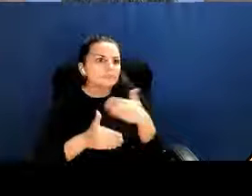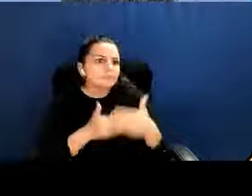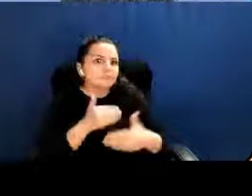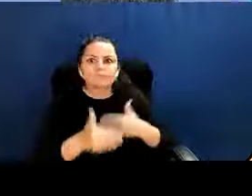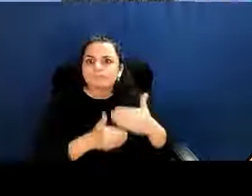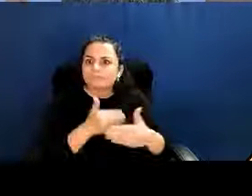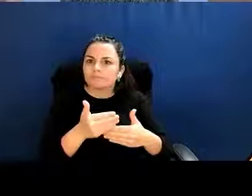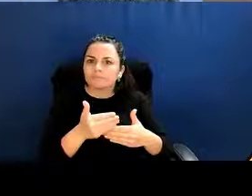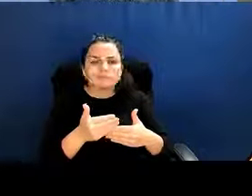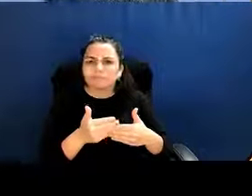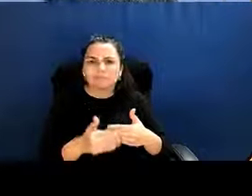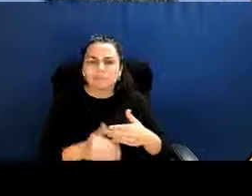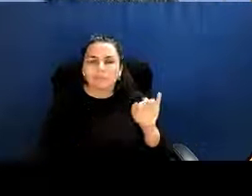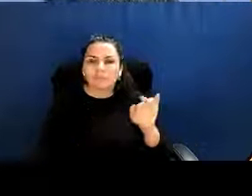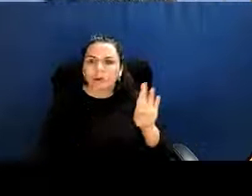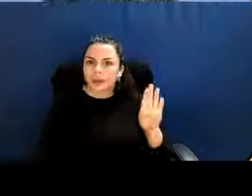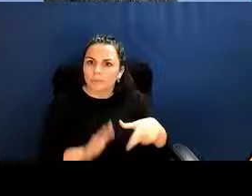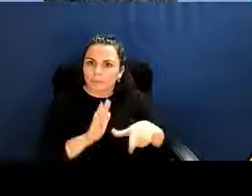of IRB review and approval, they're different.